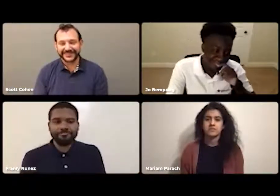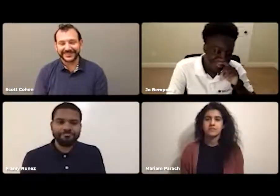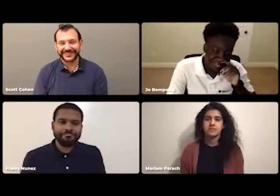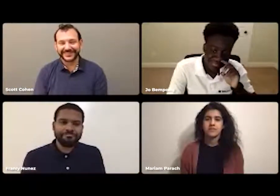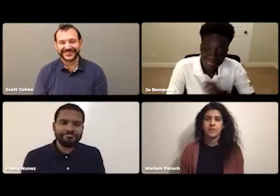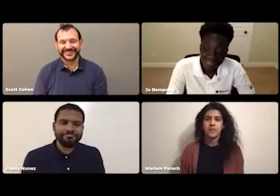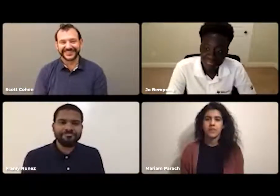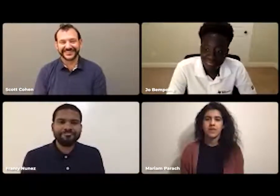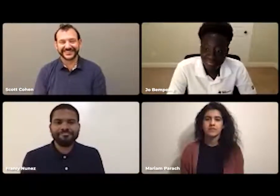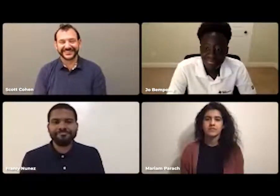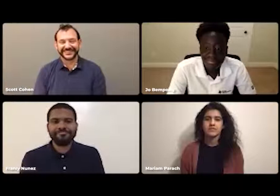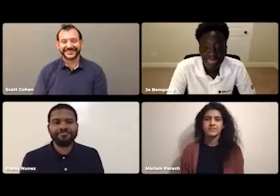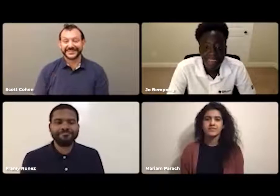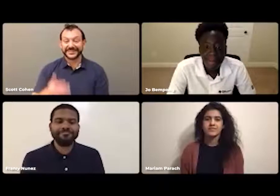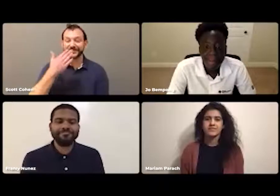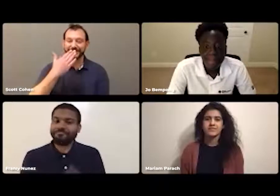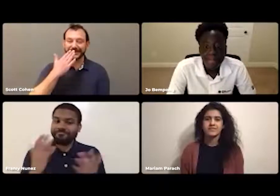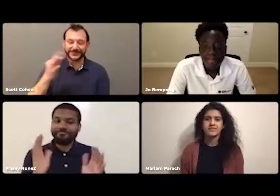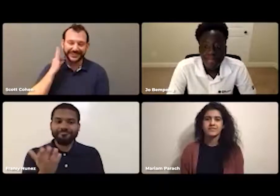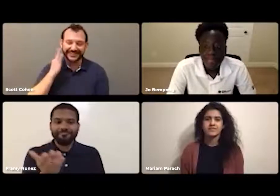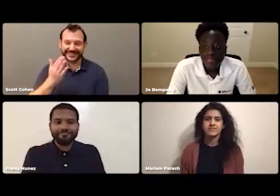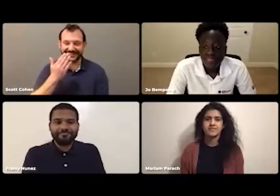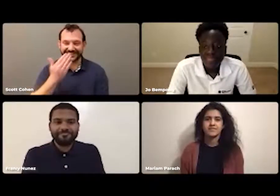That's it for me.